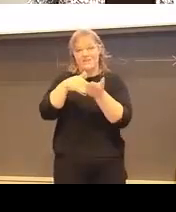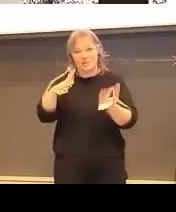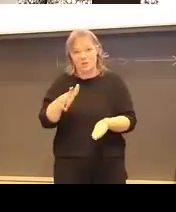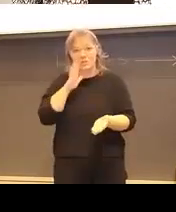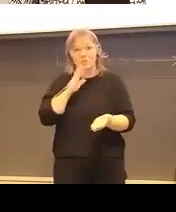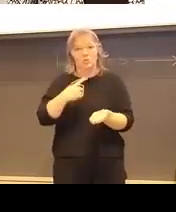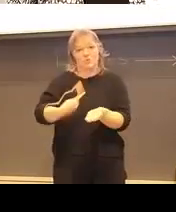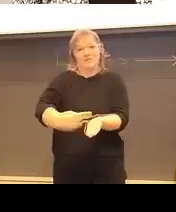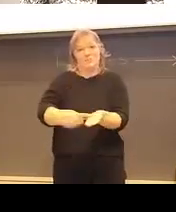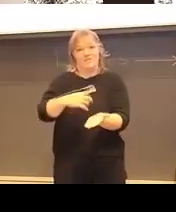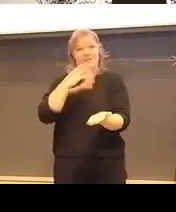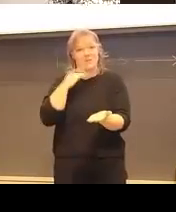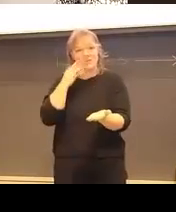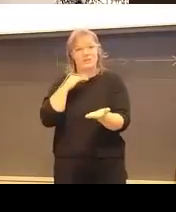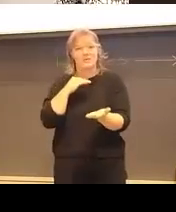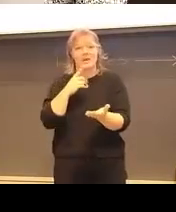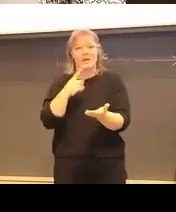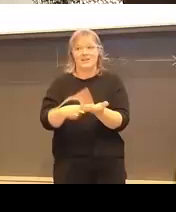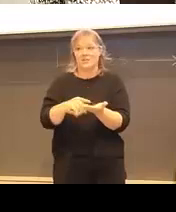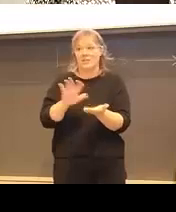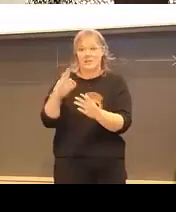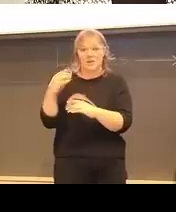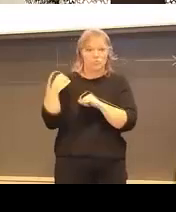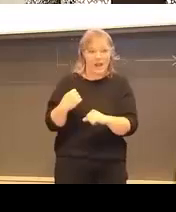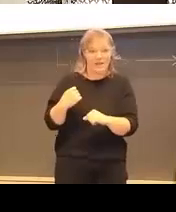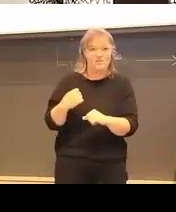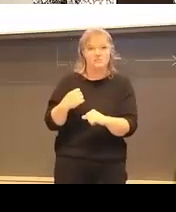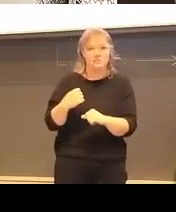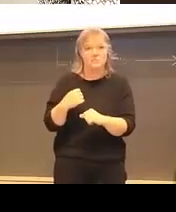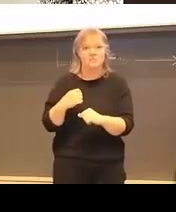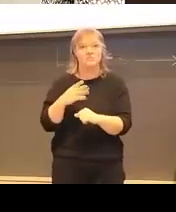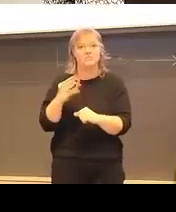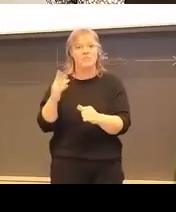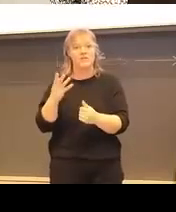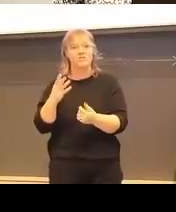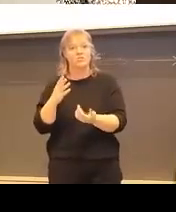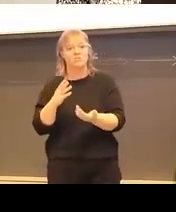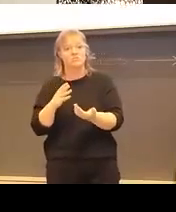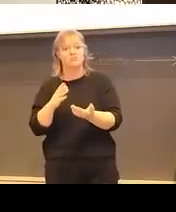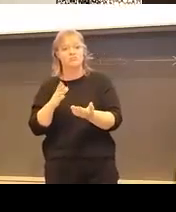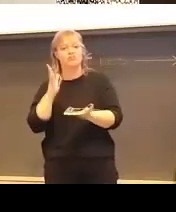experience and discuss both their many strengths and some concrete behavioral recommendations for